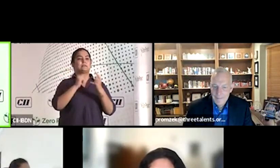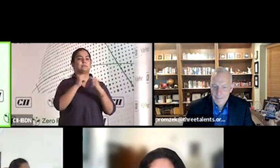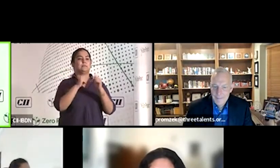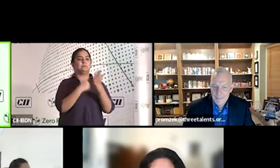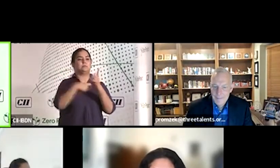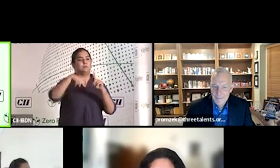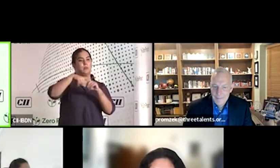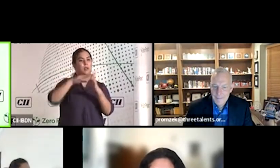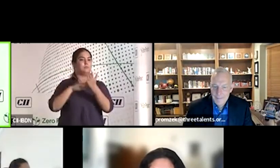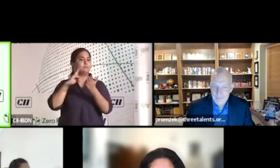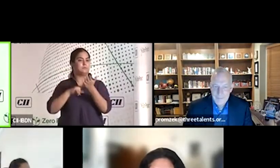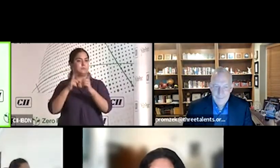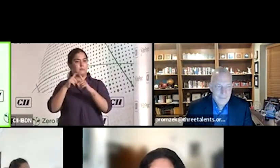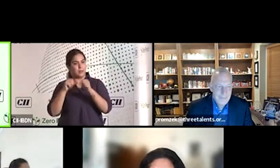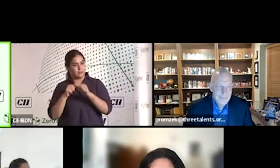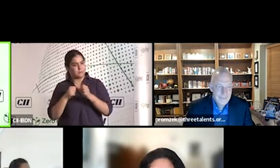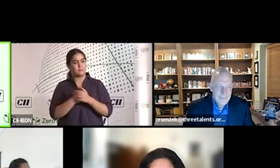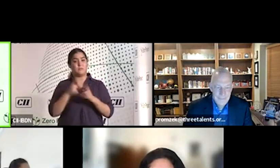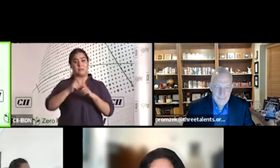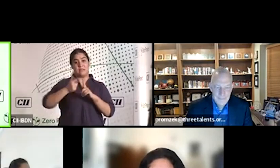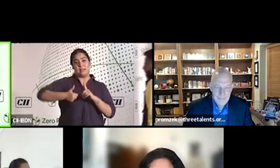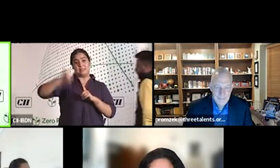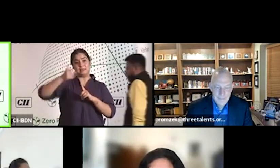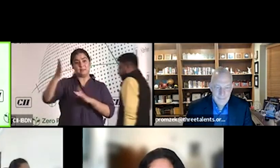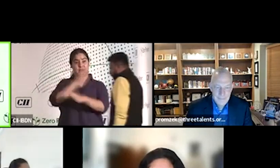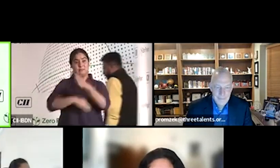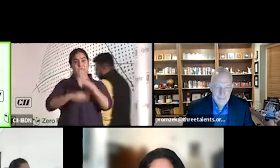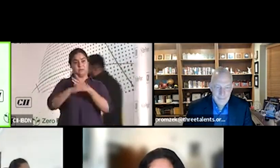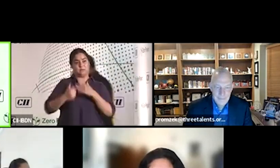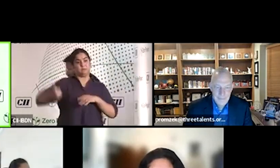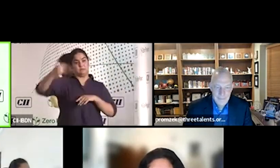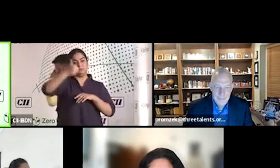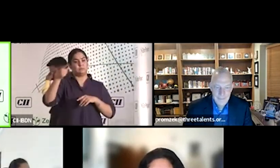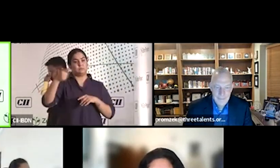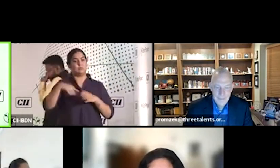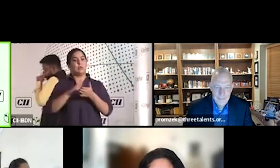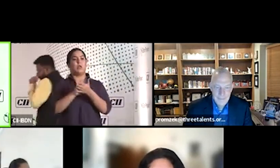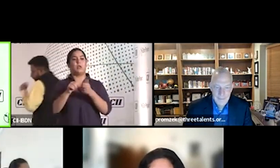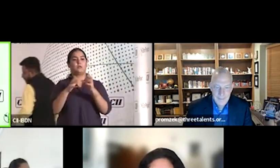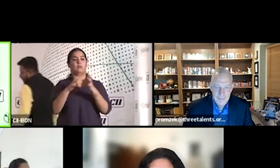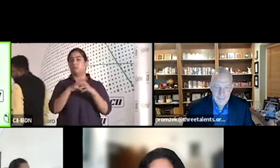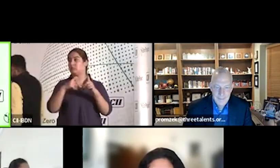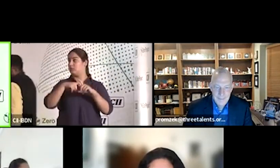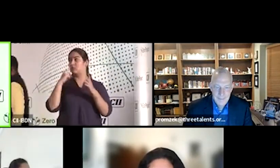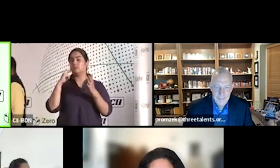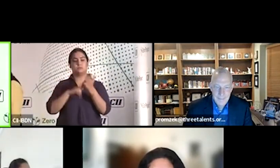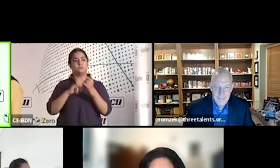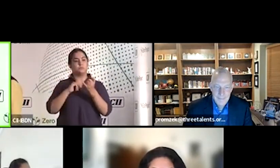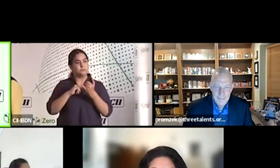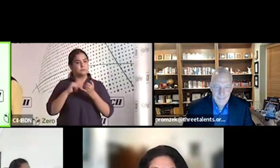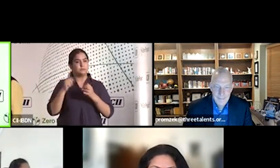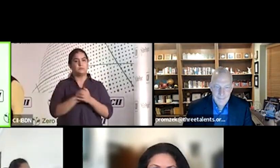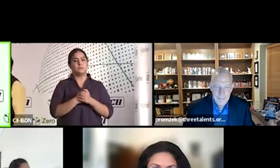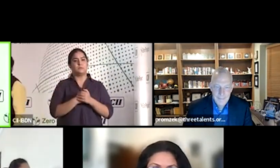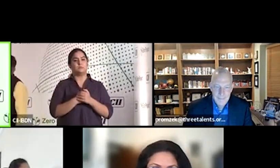Daniel Van Sant, Director of Disability Policy, the Harkin Institute, United States and Mr.